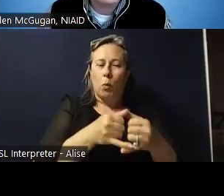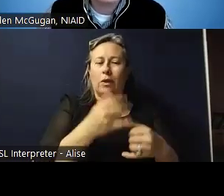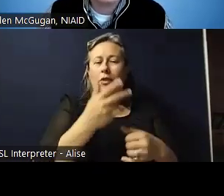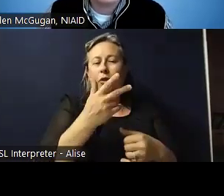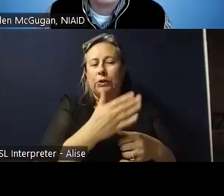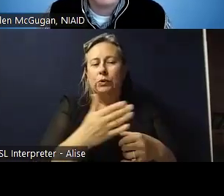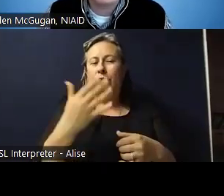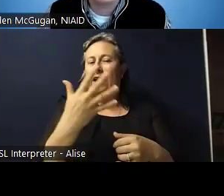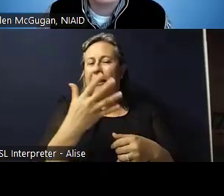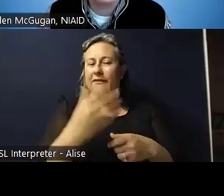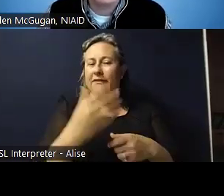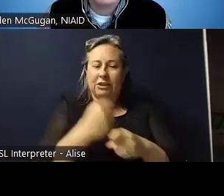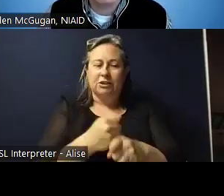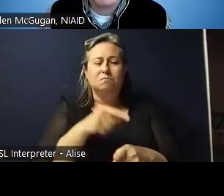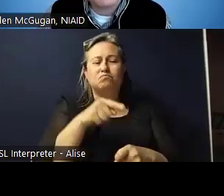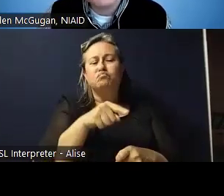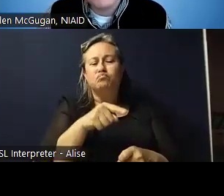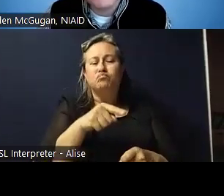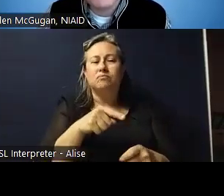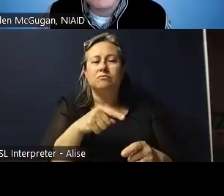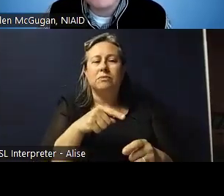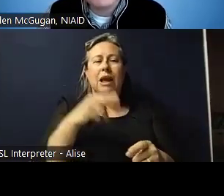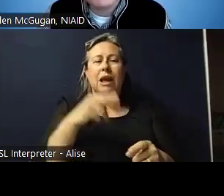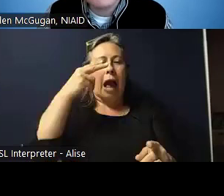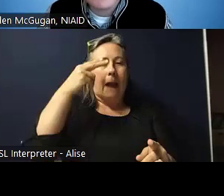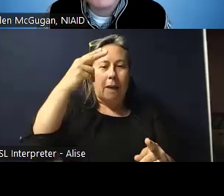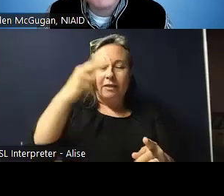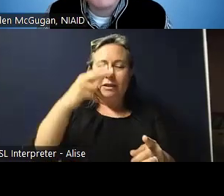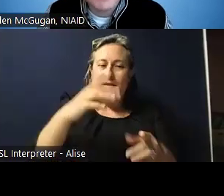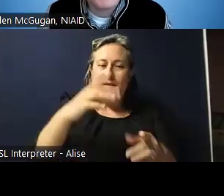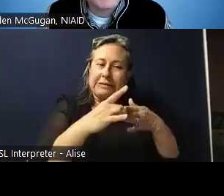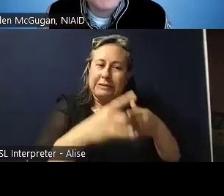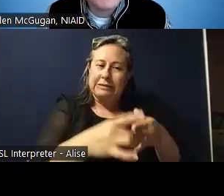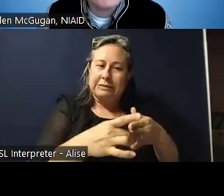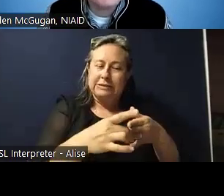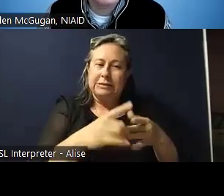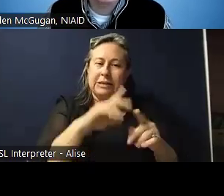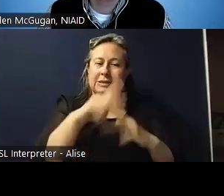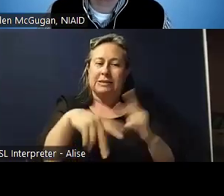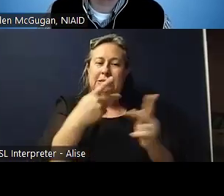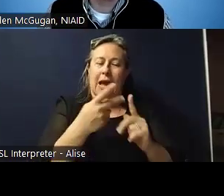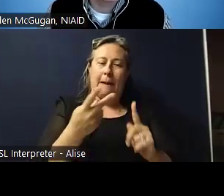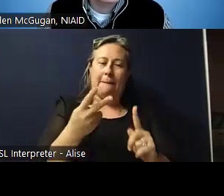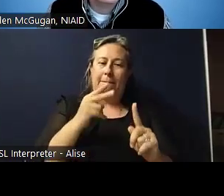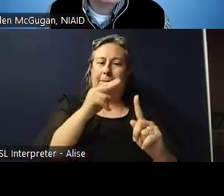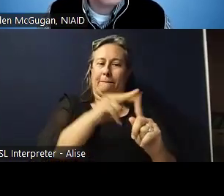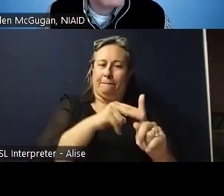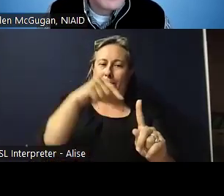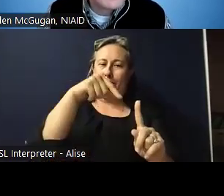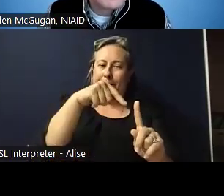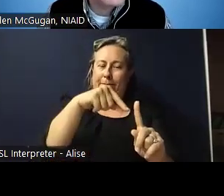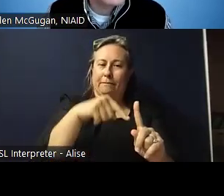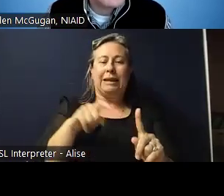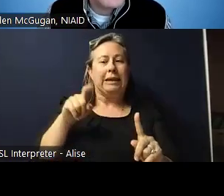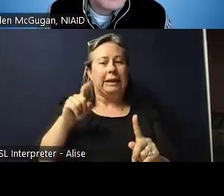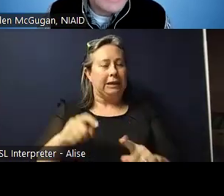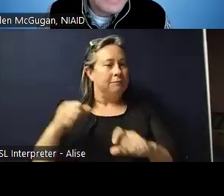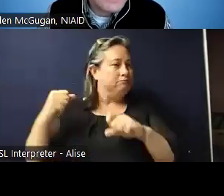These are largely hypothesis- driven types of applications where you need robust preliminary data